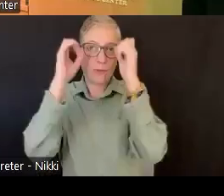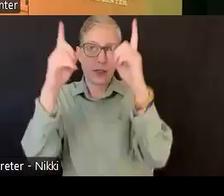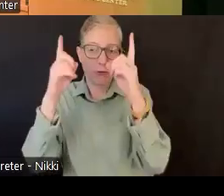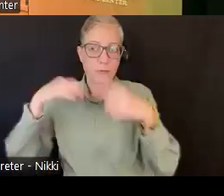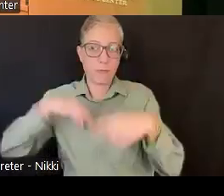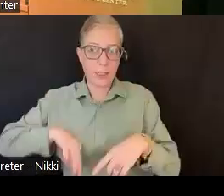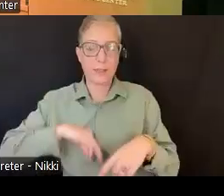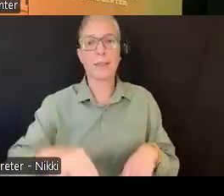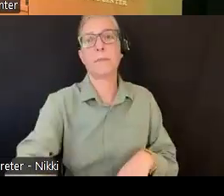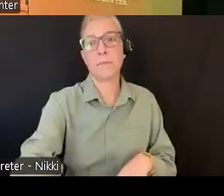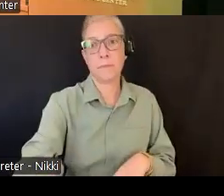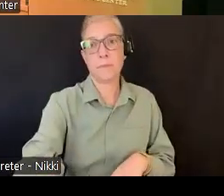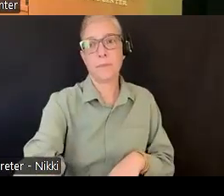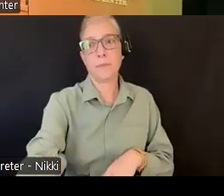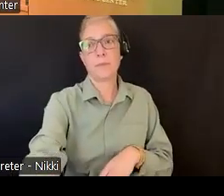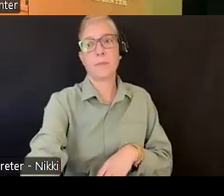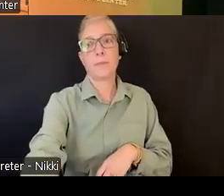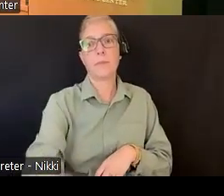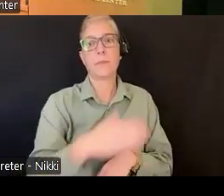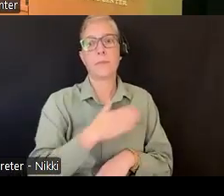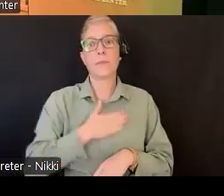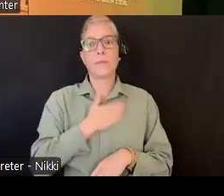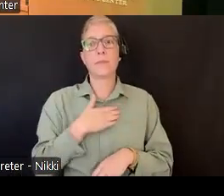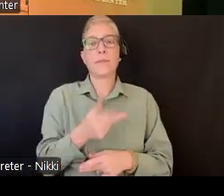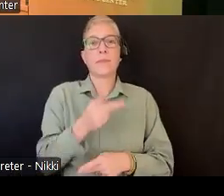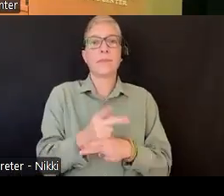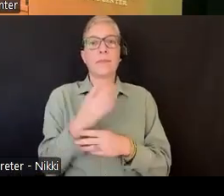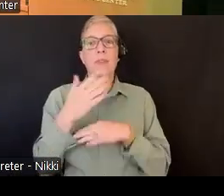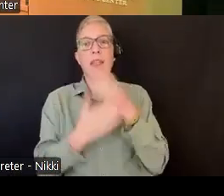announcements. Please keep your hands and feet inside the vehicle. I will hand it over to Dr.